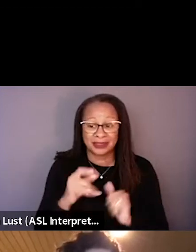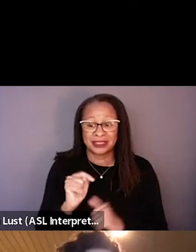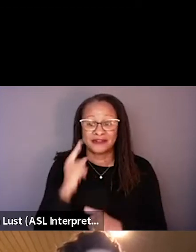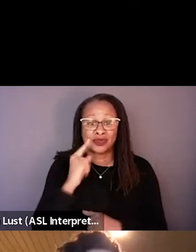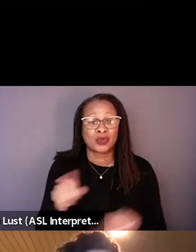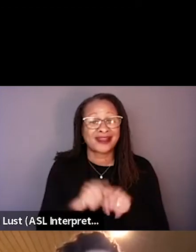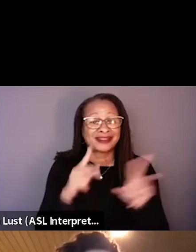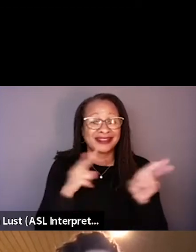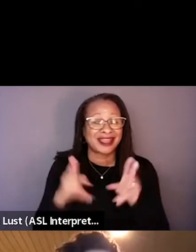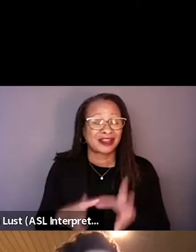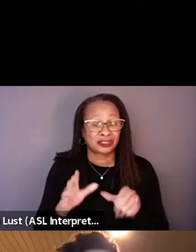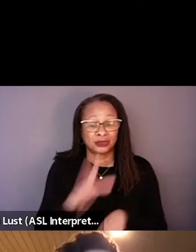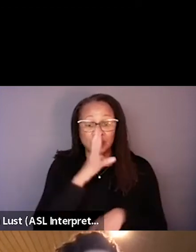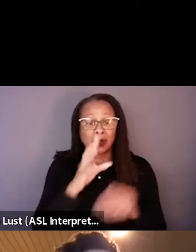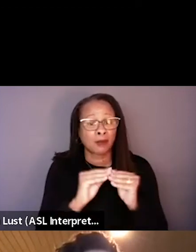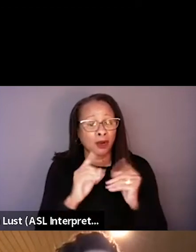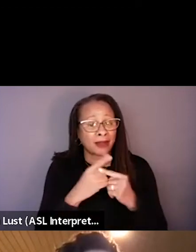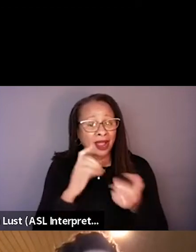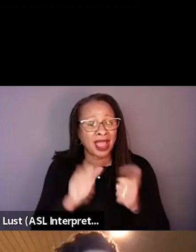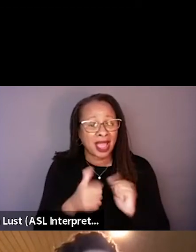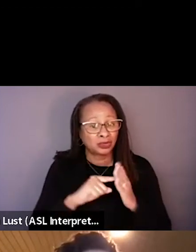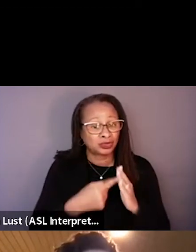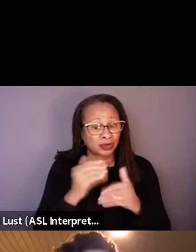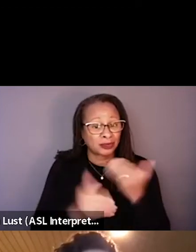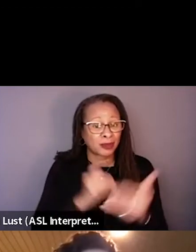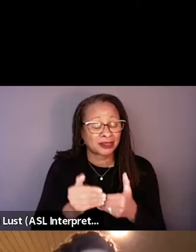Can you tell us a little bit about sort of how you guys started and how you approached,